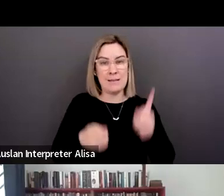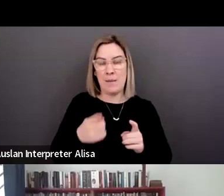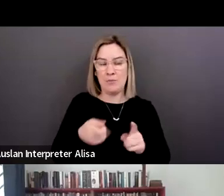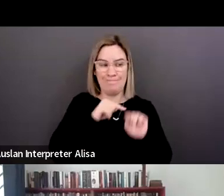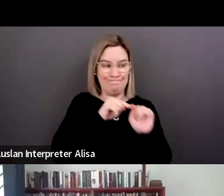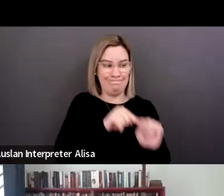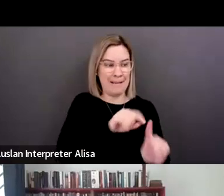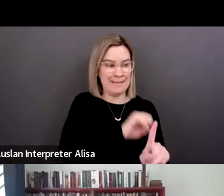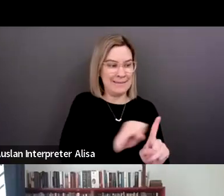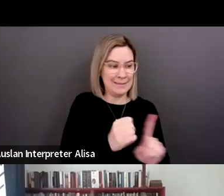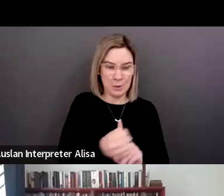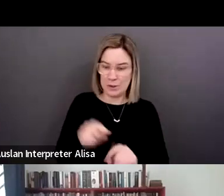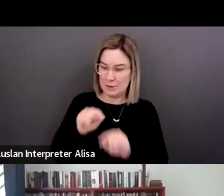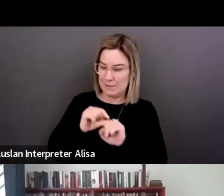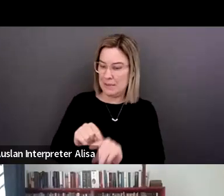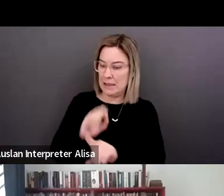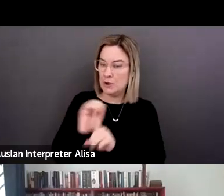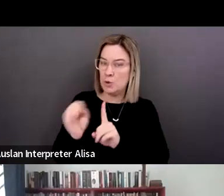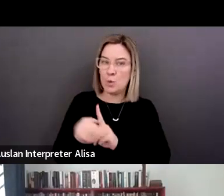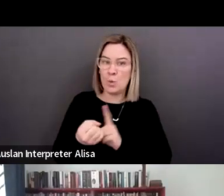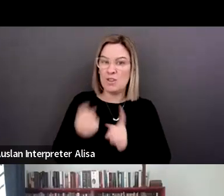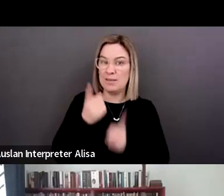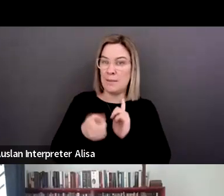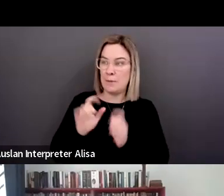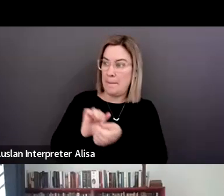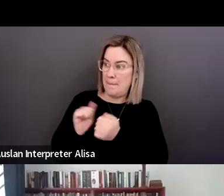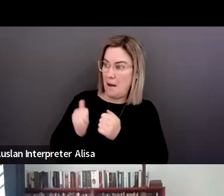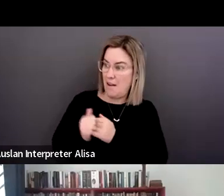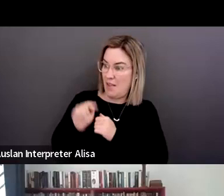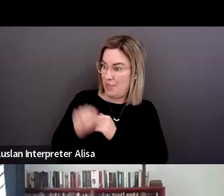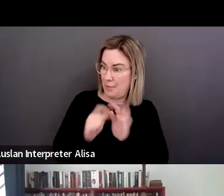future, or protecting First Nations communities. I think because this